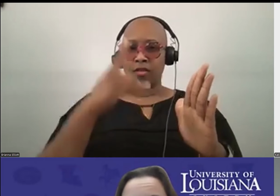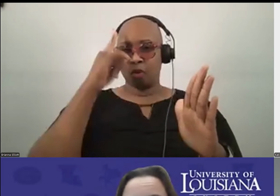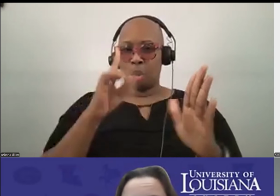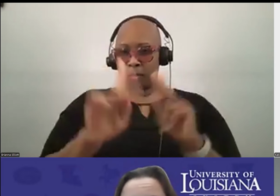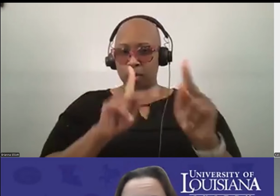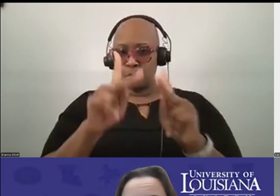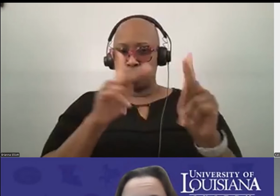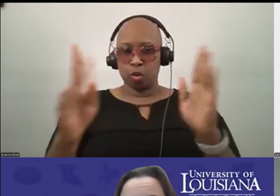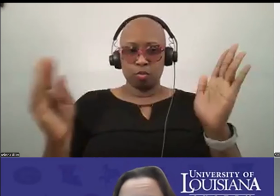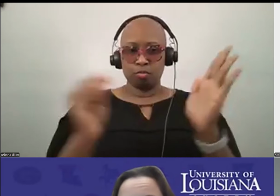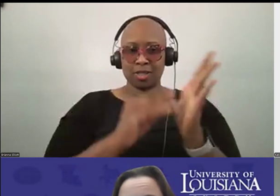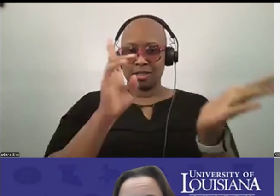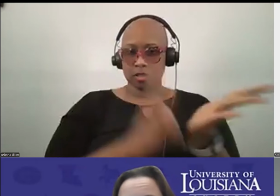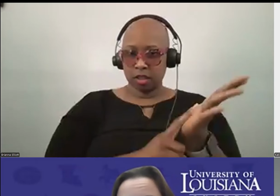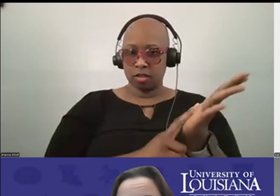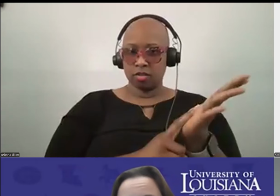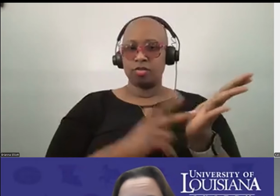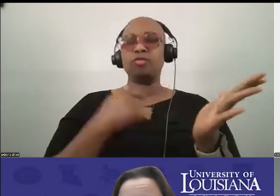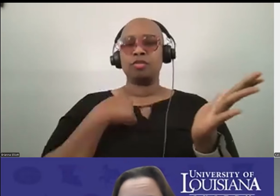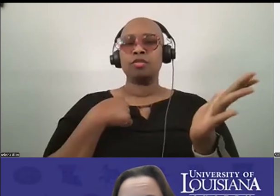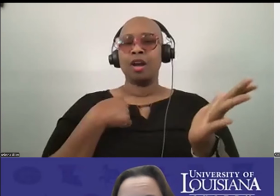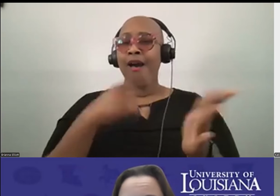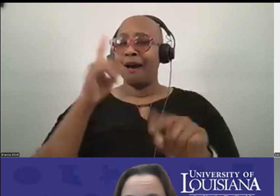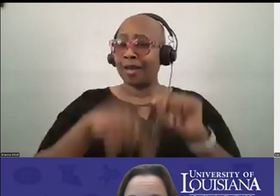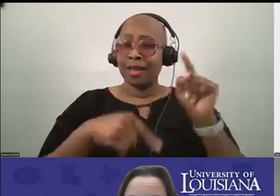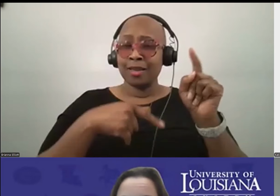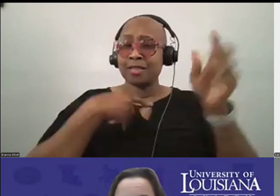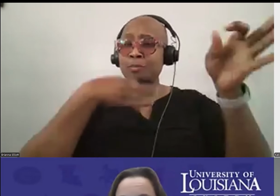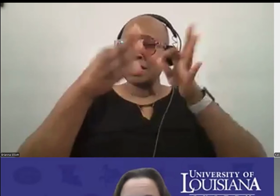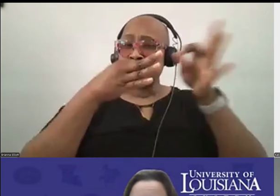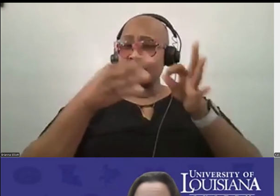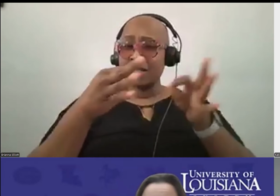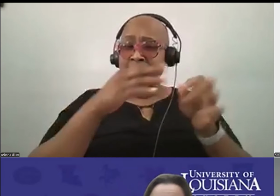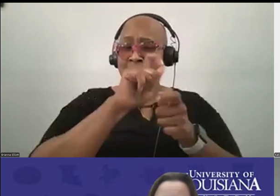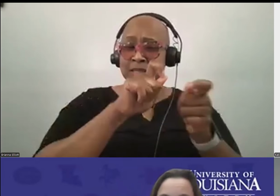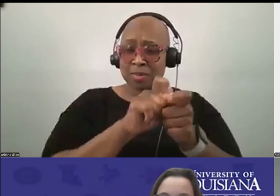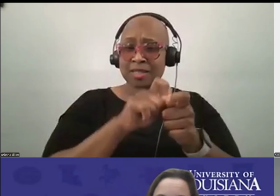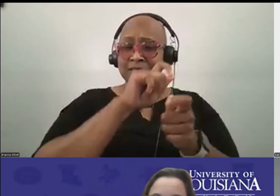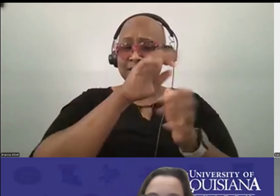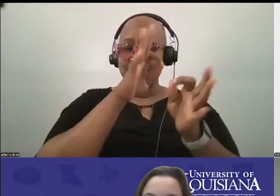so I can't tell you specifically what the steps are for your particular email program, but all of